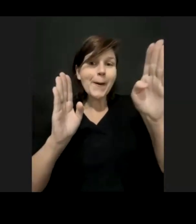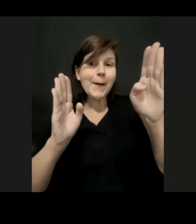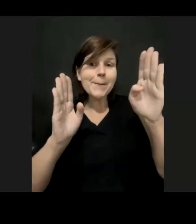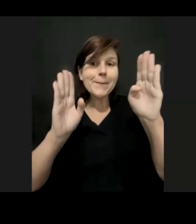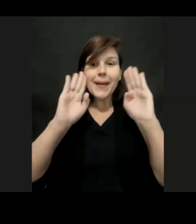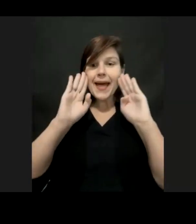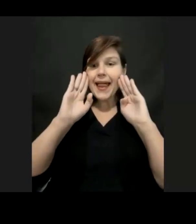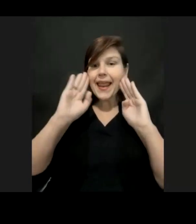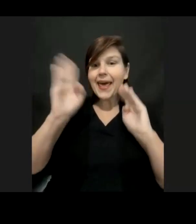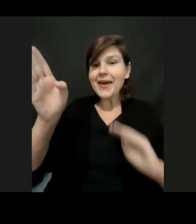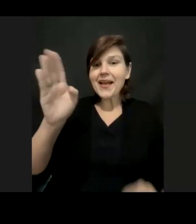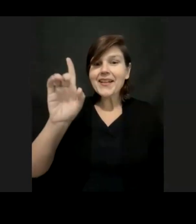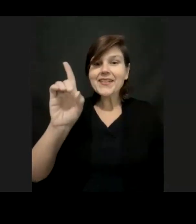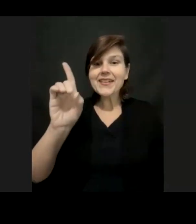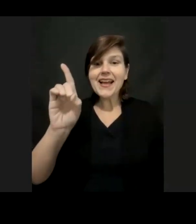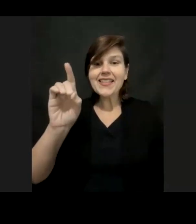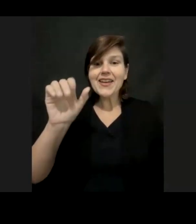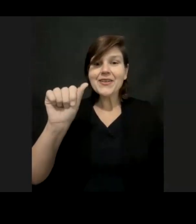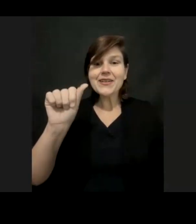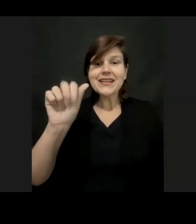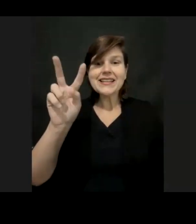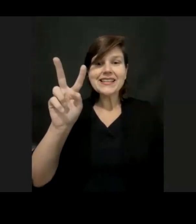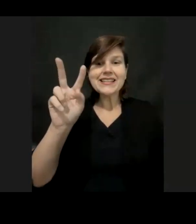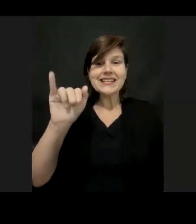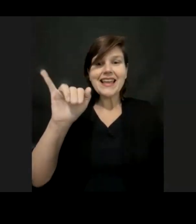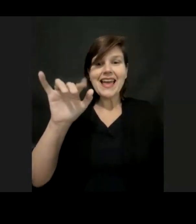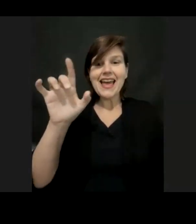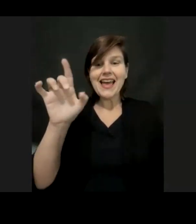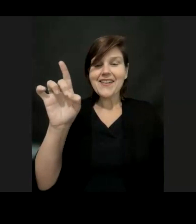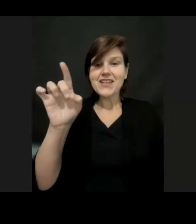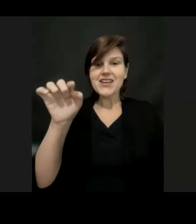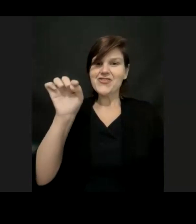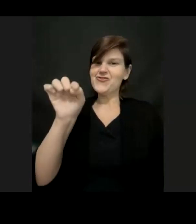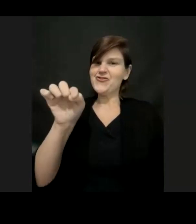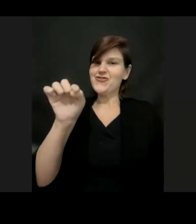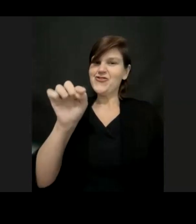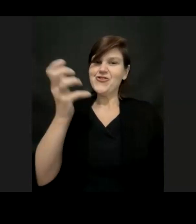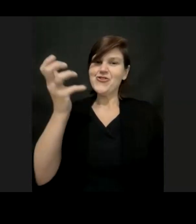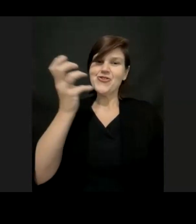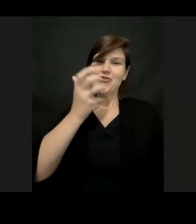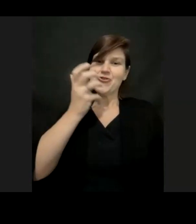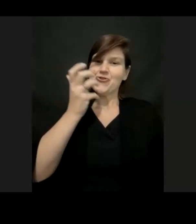Hello, hello, hello, David. ∂ ∂ We think you’re incredible!